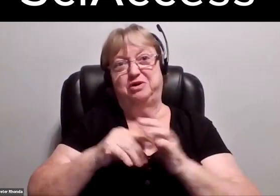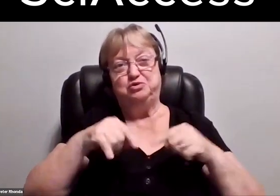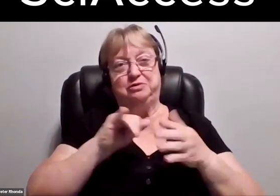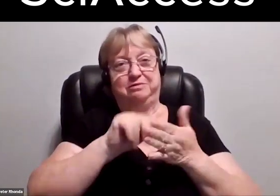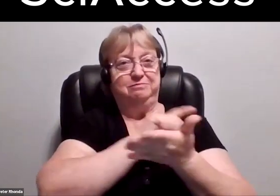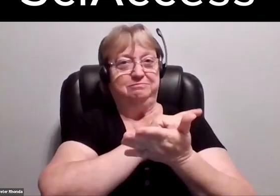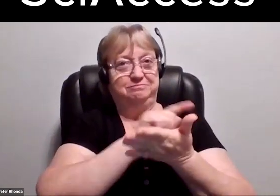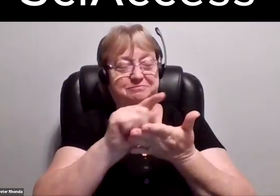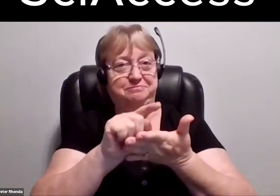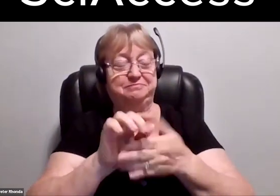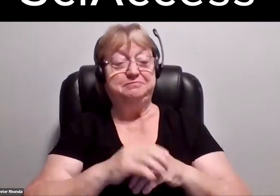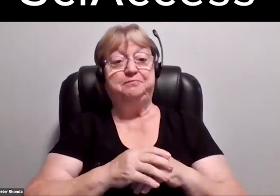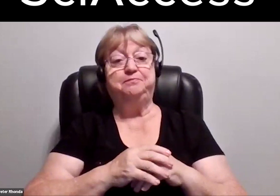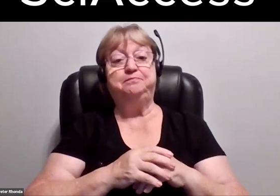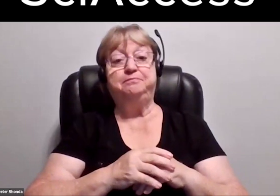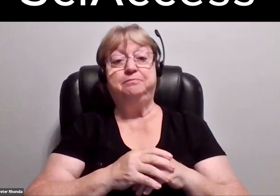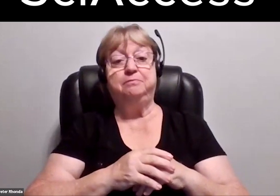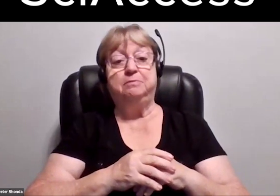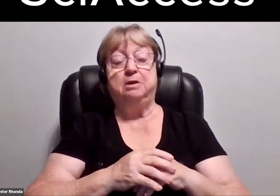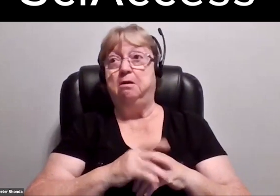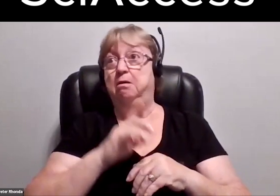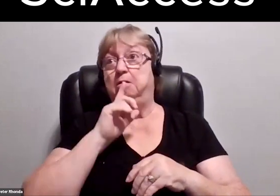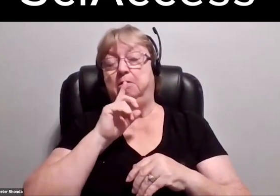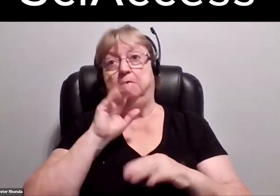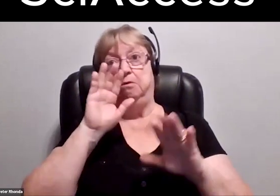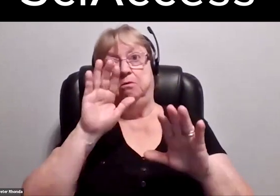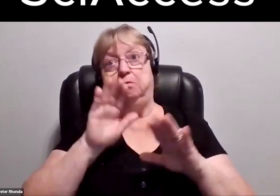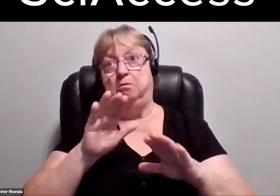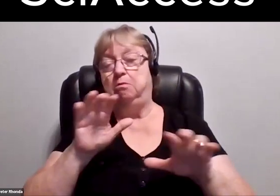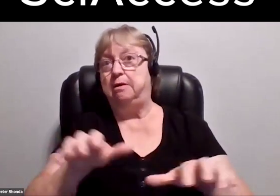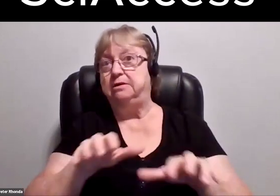This has been a wonderful activity, and the students love it.